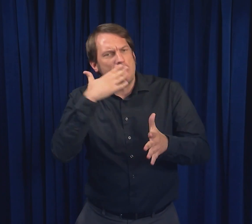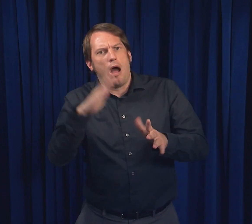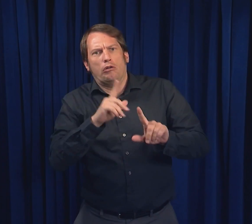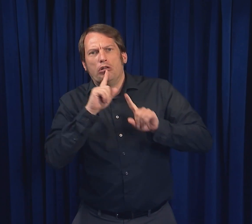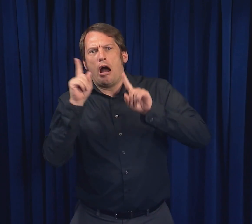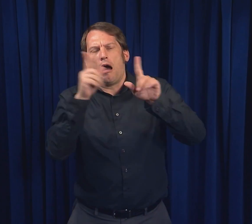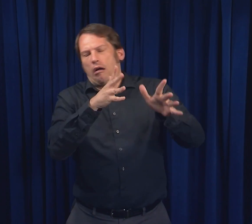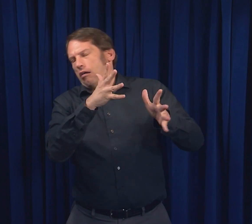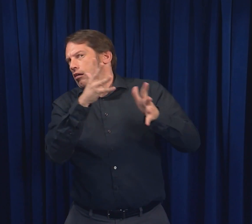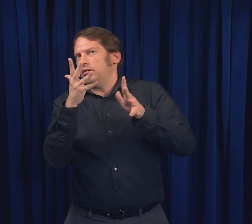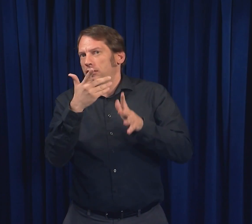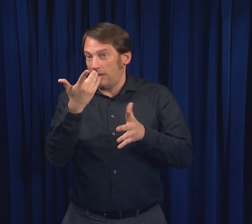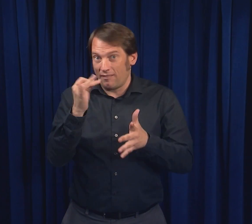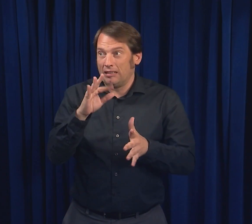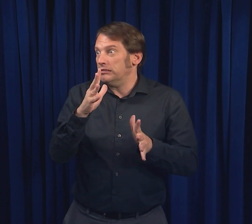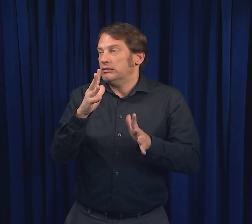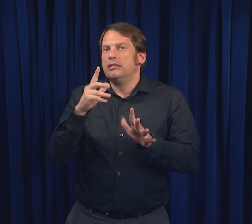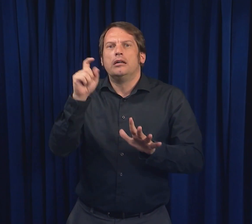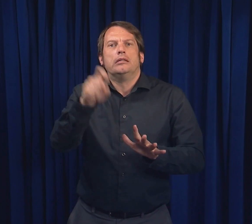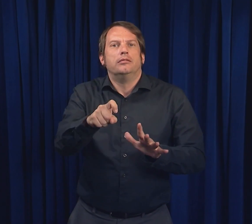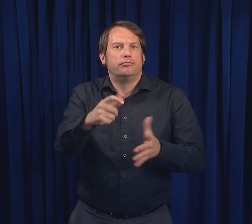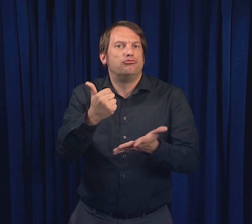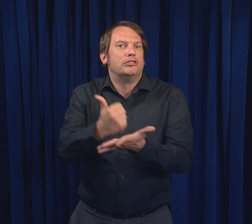be sure that you don't have a severe reaction that might need treatment.